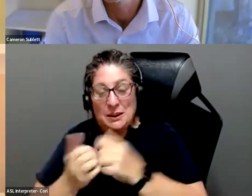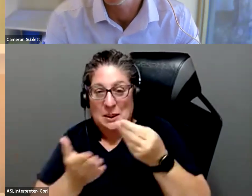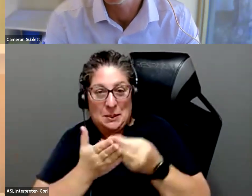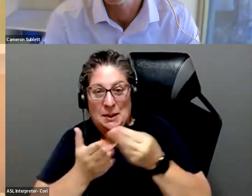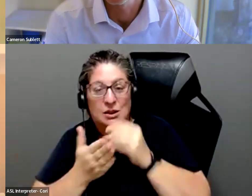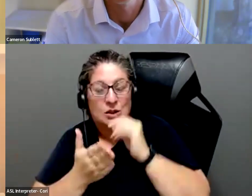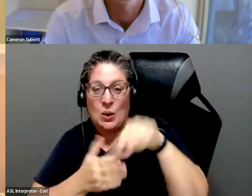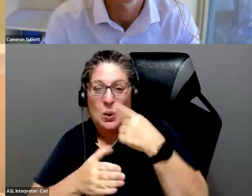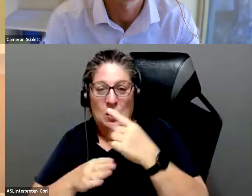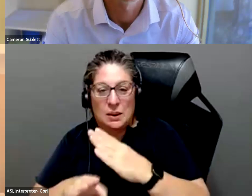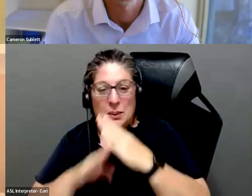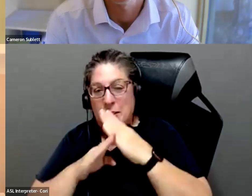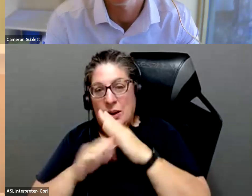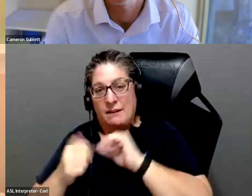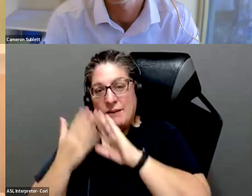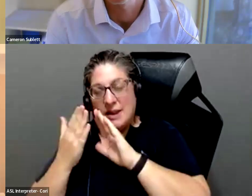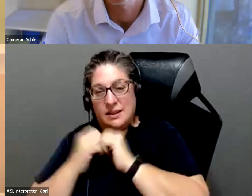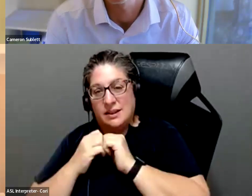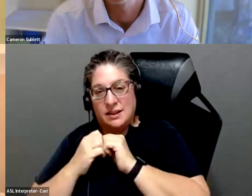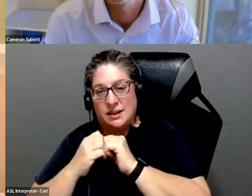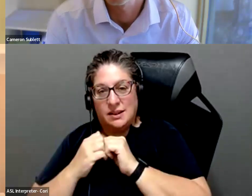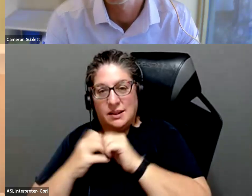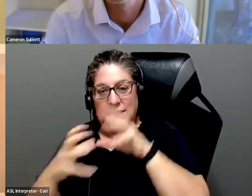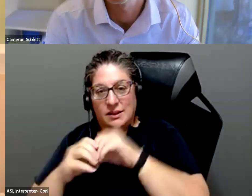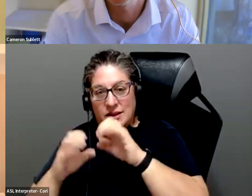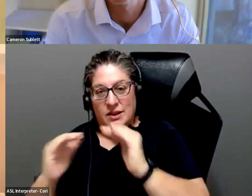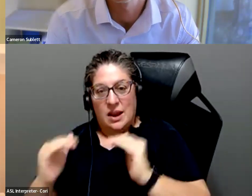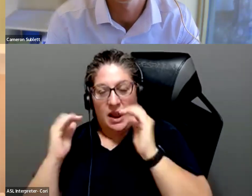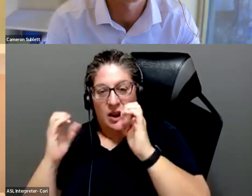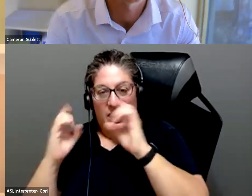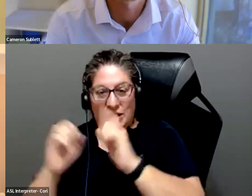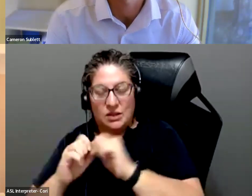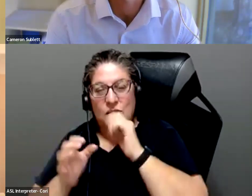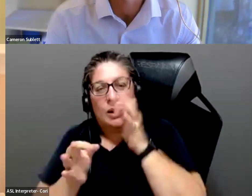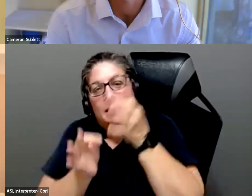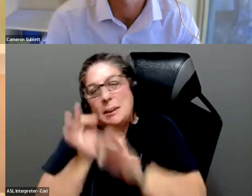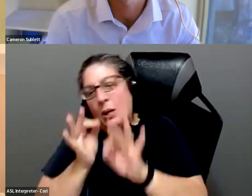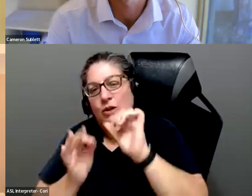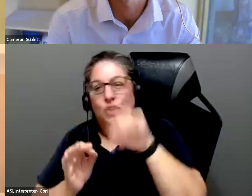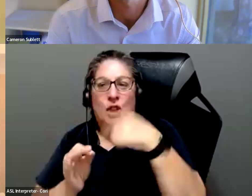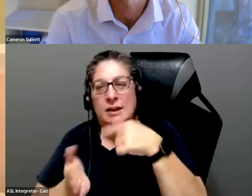only barrier that students face going in the higher education. Is it is not as simplistic as just paying kids to go to